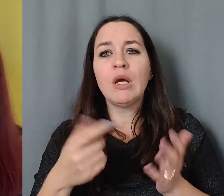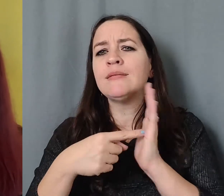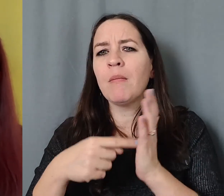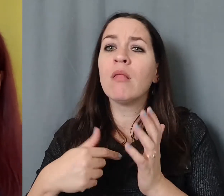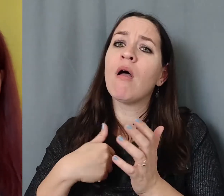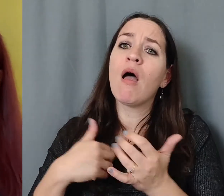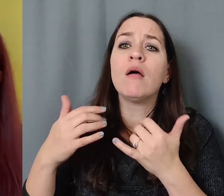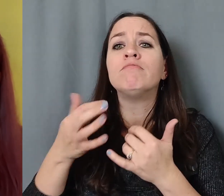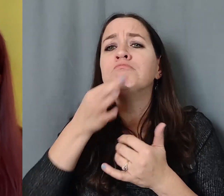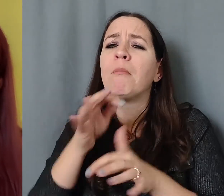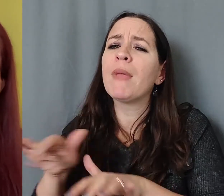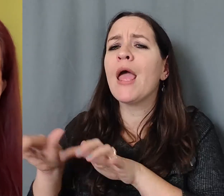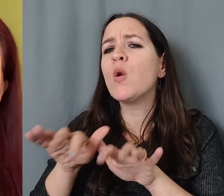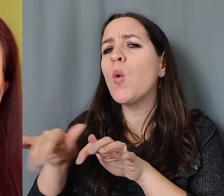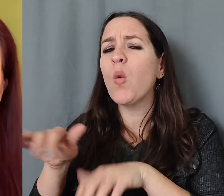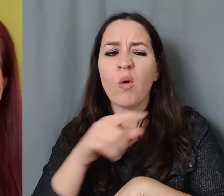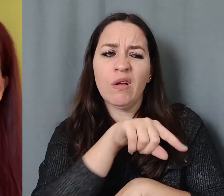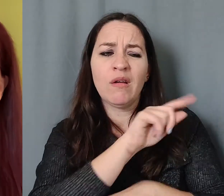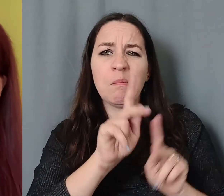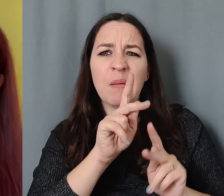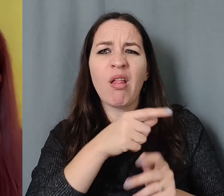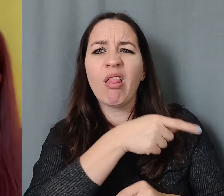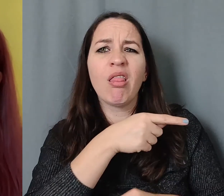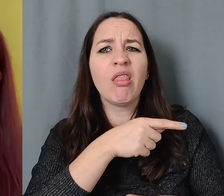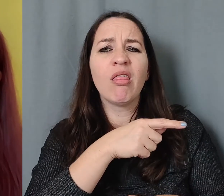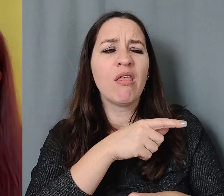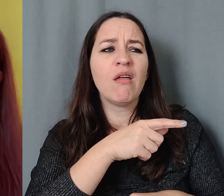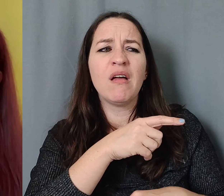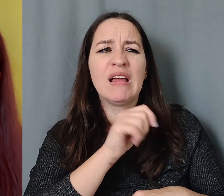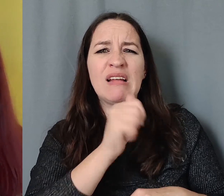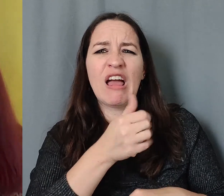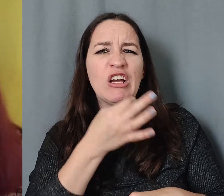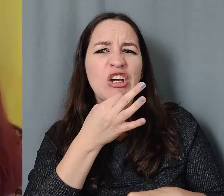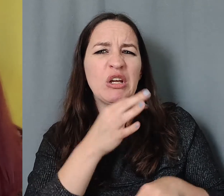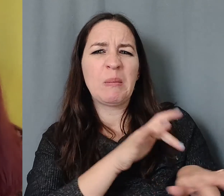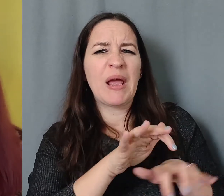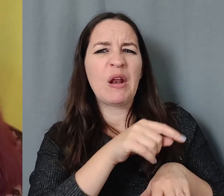I'm great at playing the piano and so being around people that don't play the piano as well is difficult for me." That doesn't make a lot of sense.